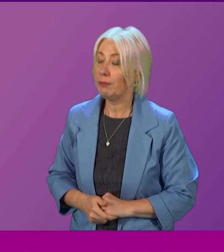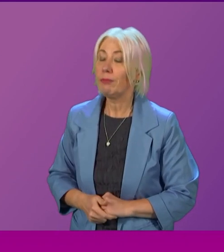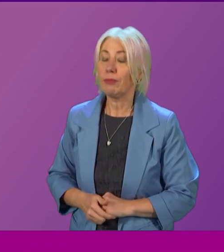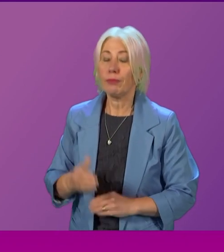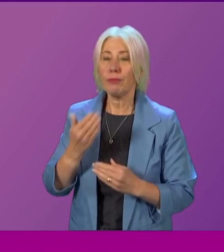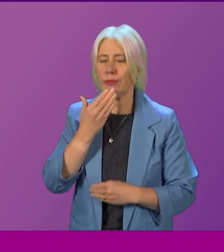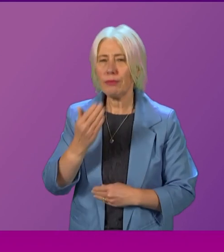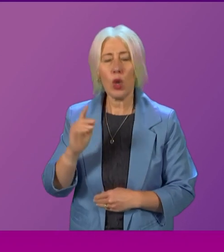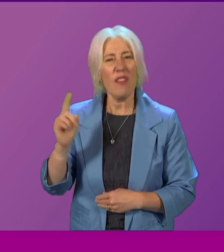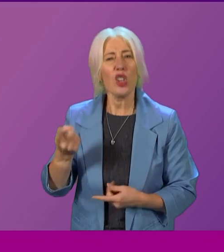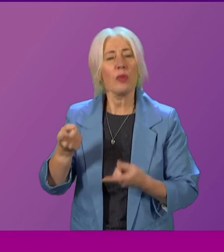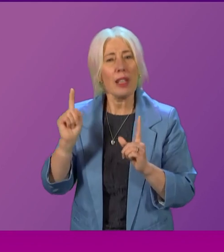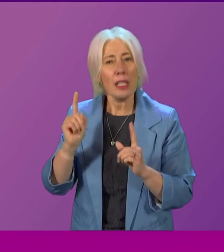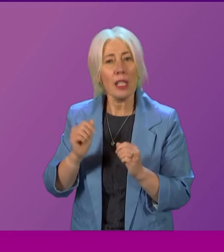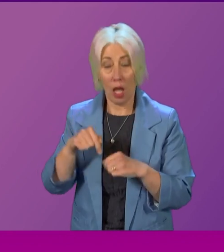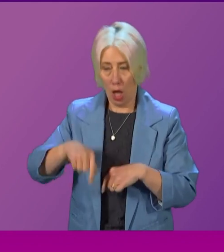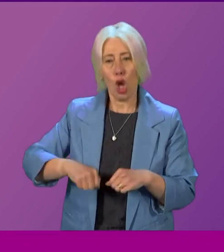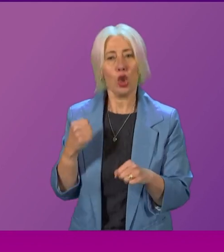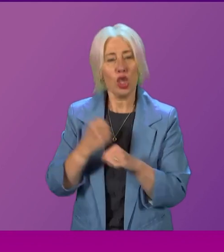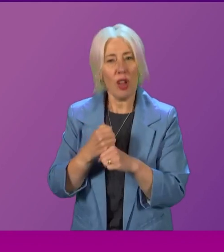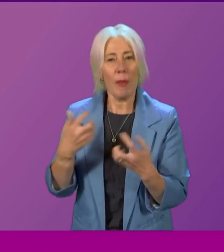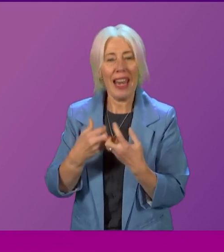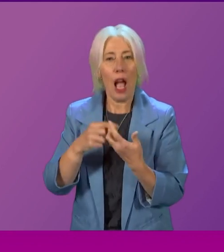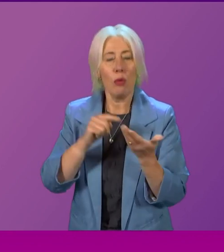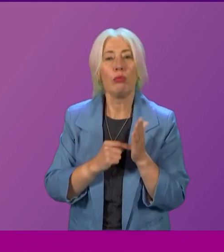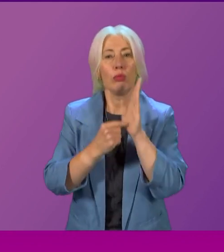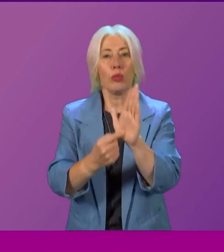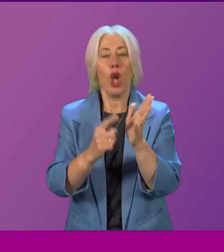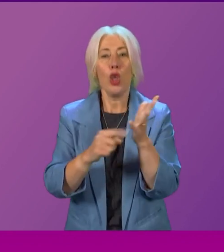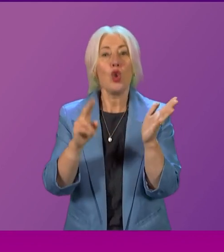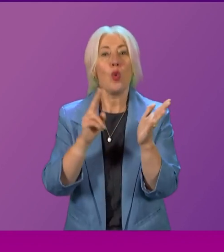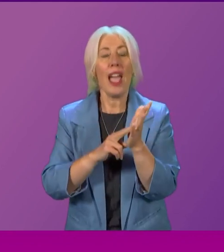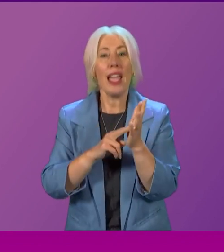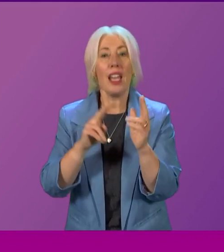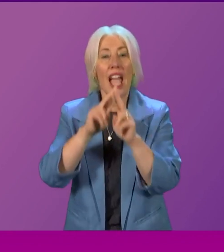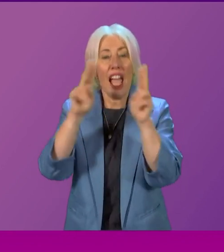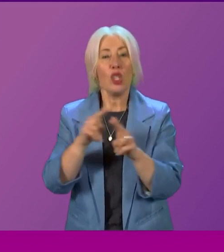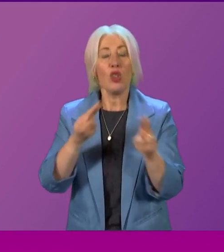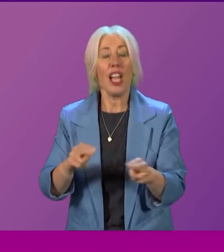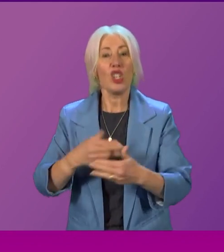To ask the First Minister how the Scottish Government will mark the United Nations international day of persons with disabilities.